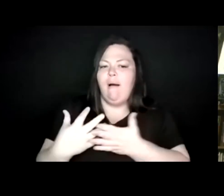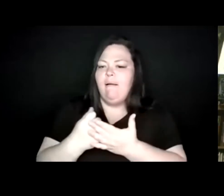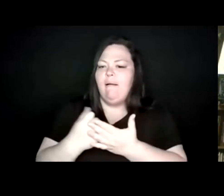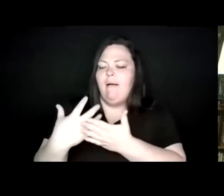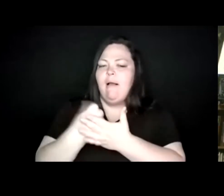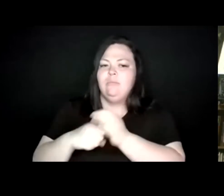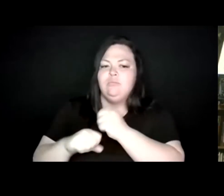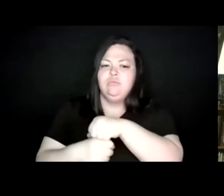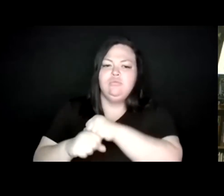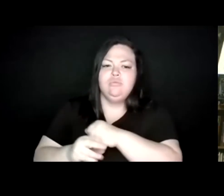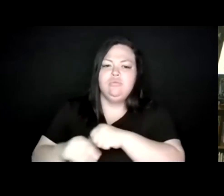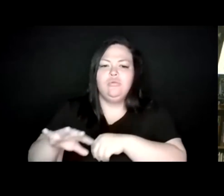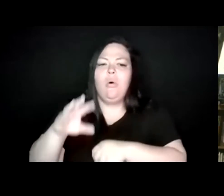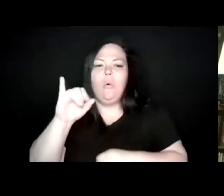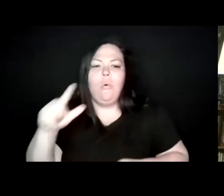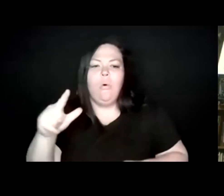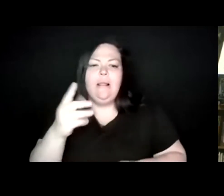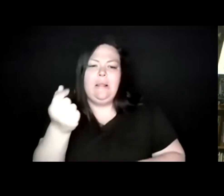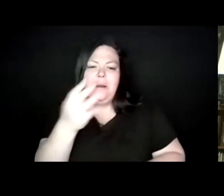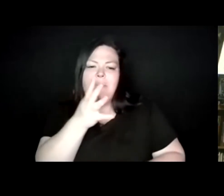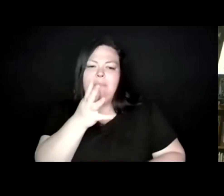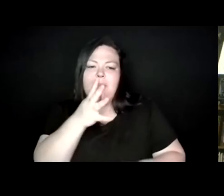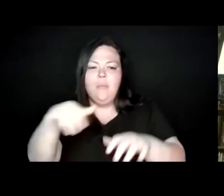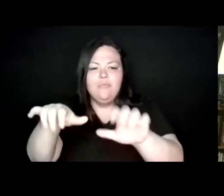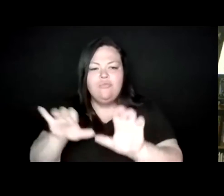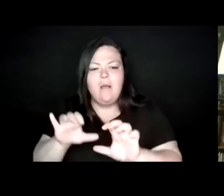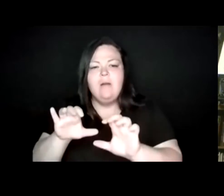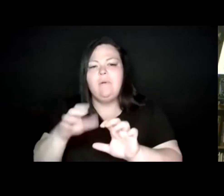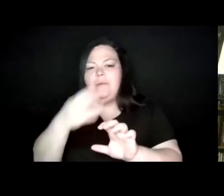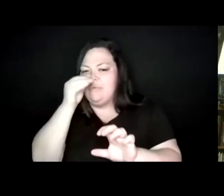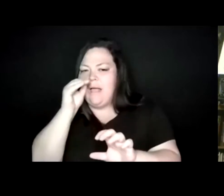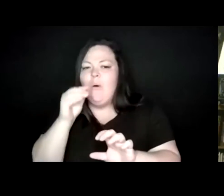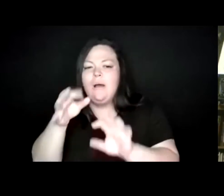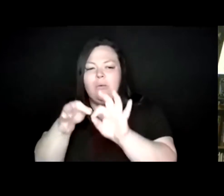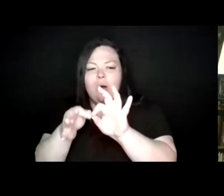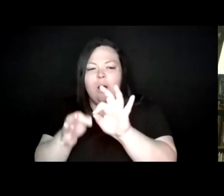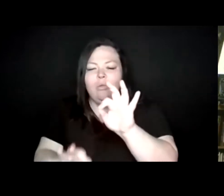a bit of my mama’s gravestone, gardenia, and a thread from my marrying/